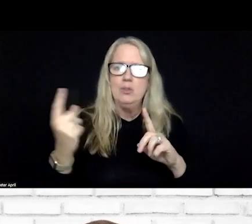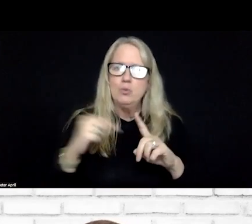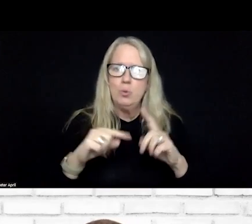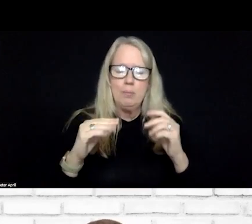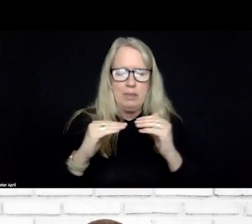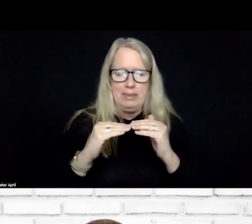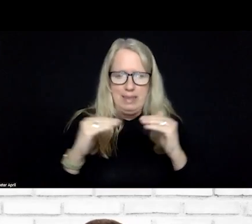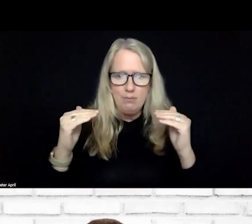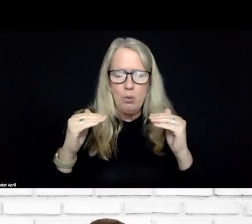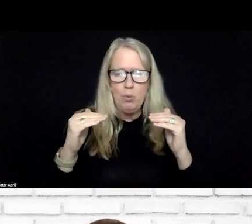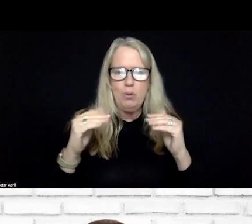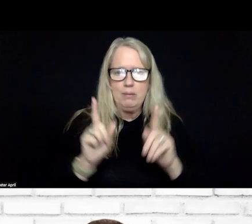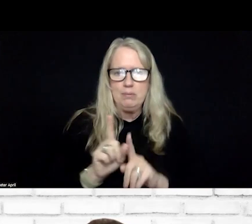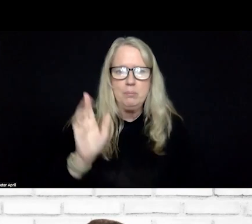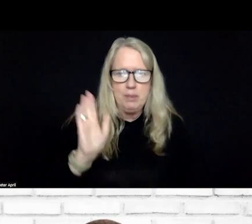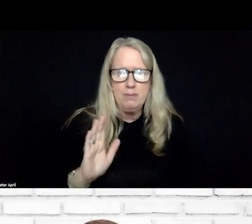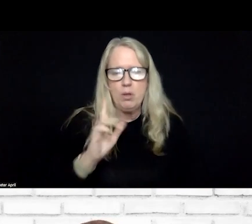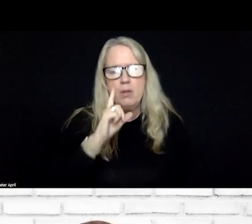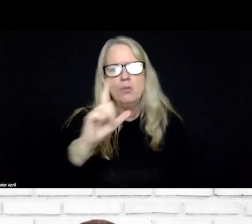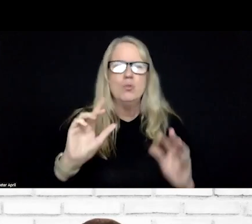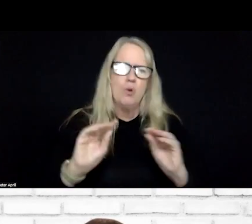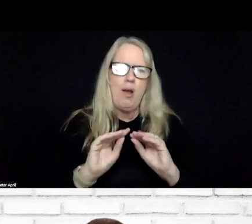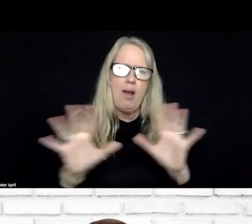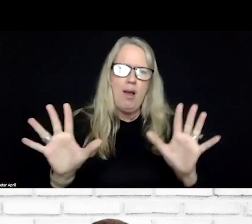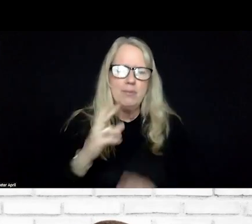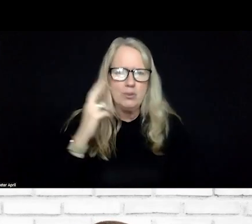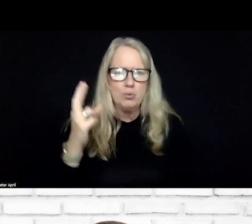WHERE IT USED TO BE FOR OBVIOUS REASONS AND HAS A SIGNIFICANT TIE